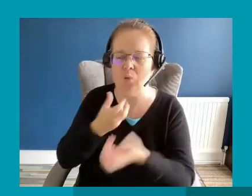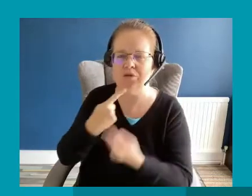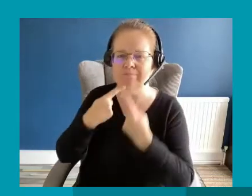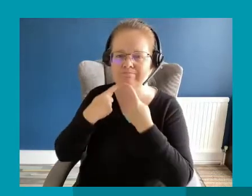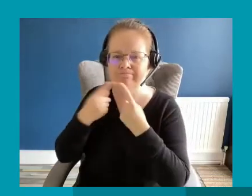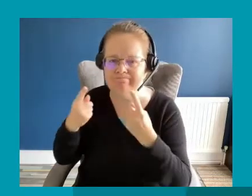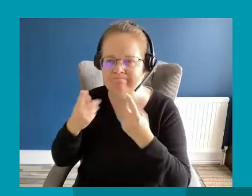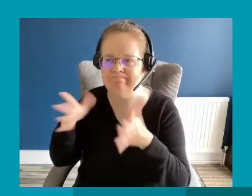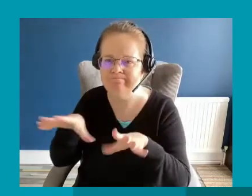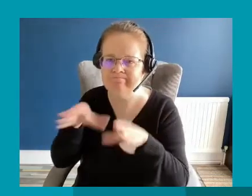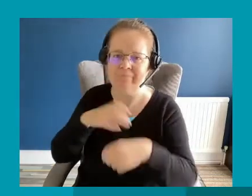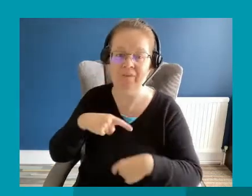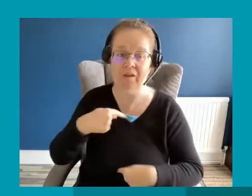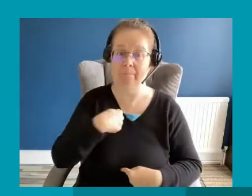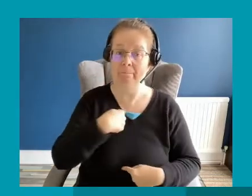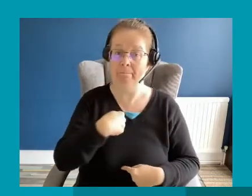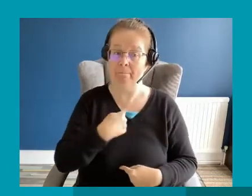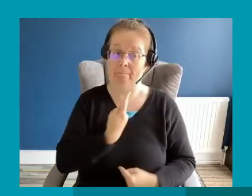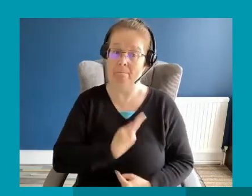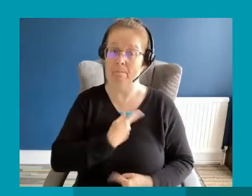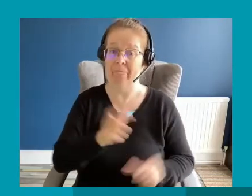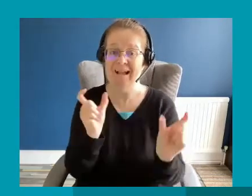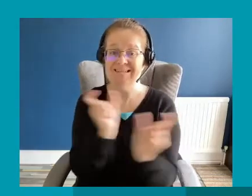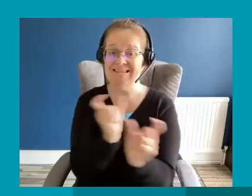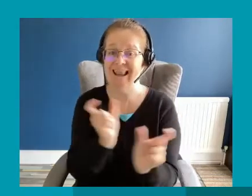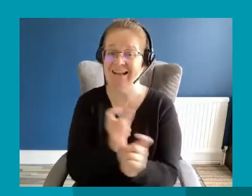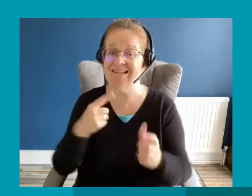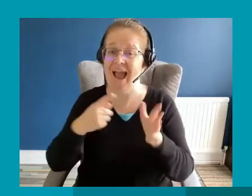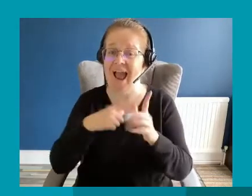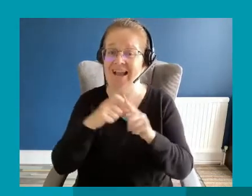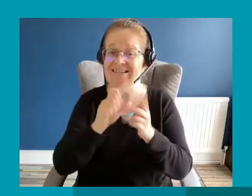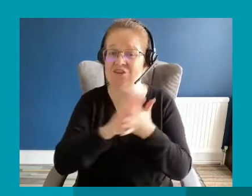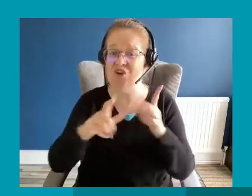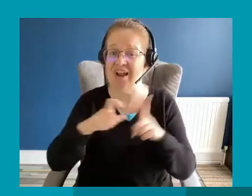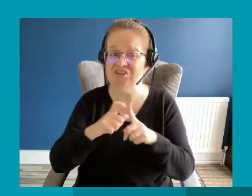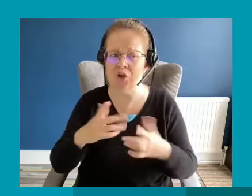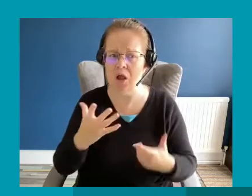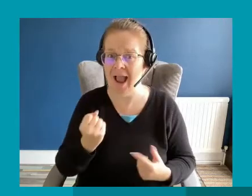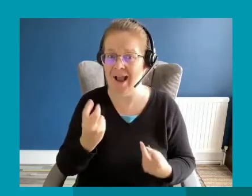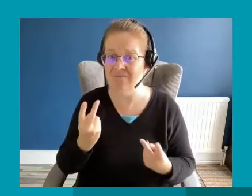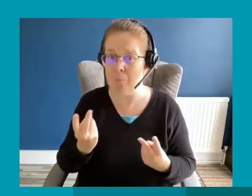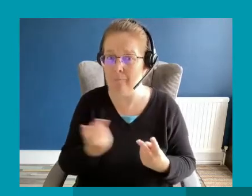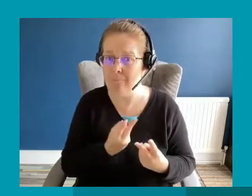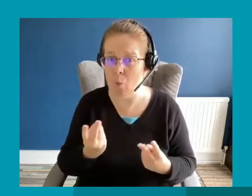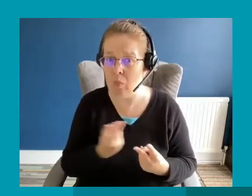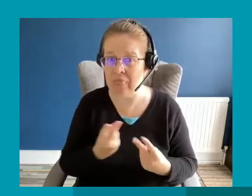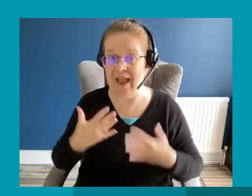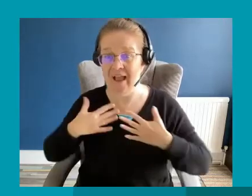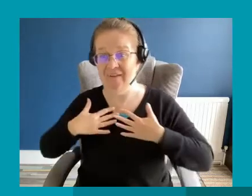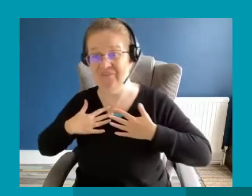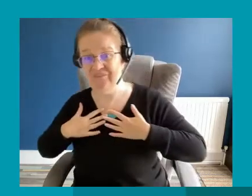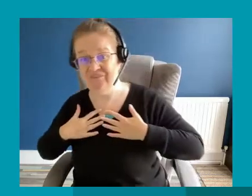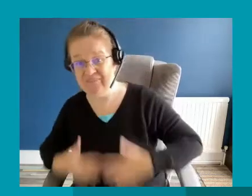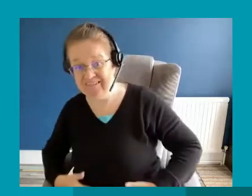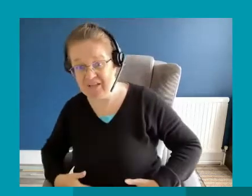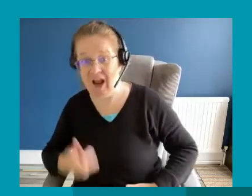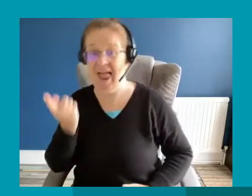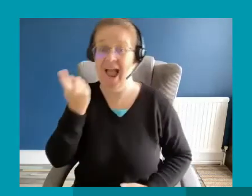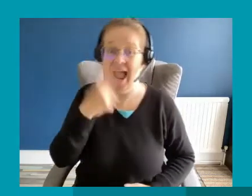I understand it, I have dyslexia and ADHD so I understand. But what if you have both? What if you have a visible